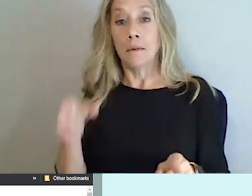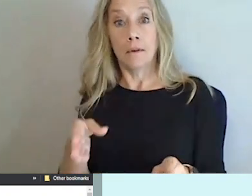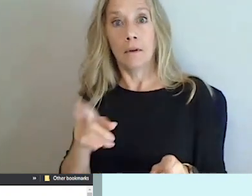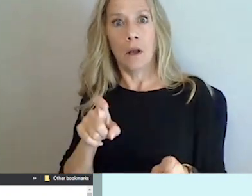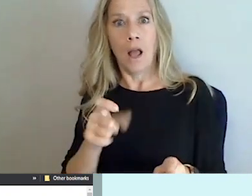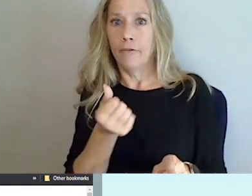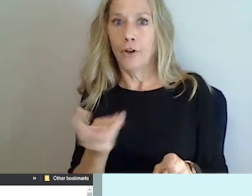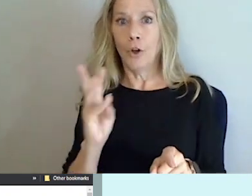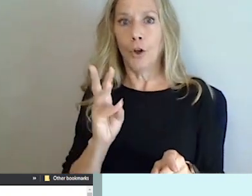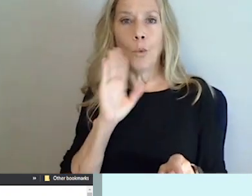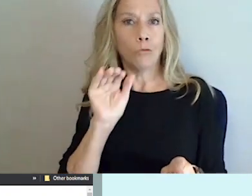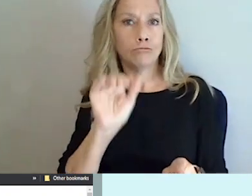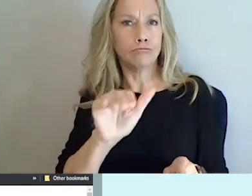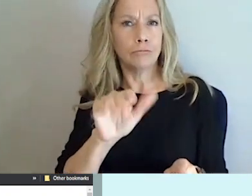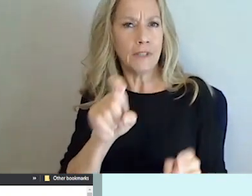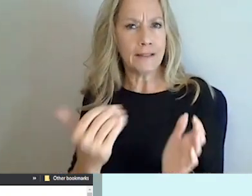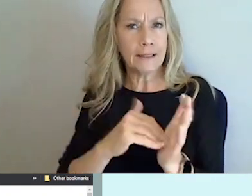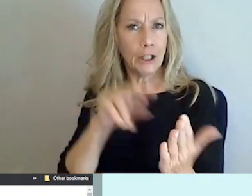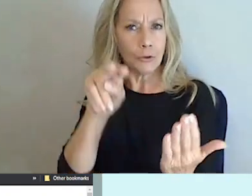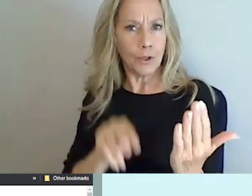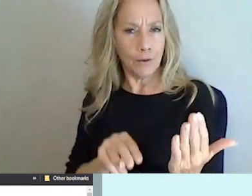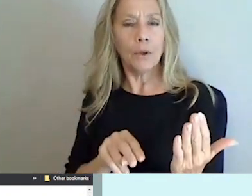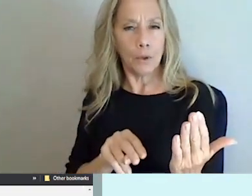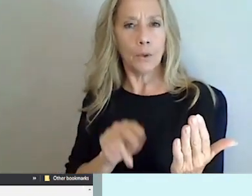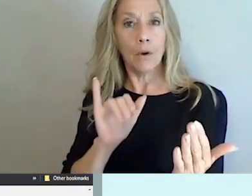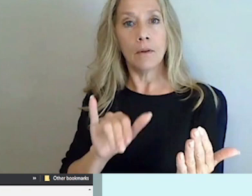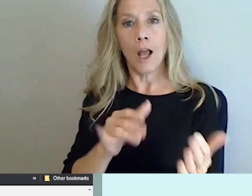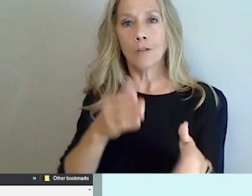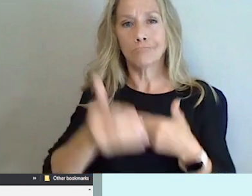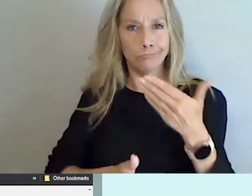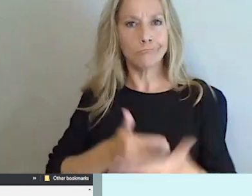multiple items. This process will occur on most pages throughout the renewal.